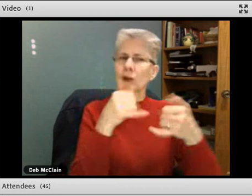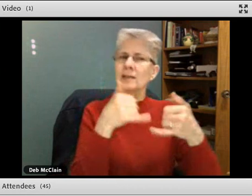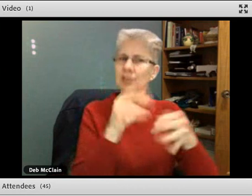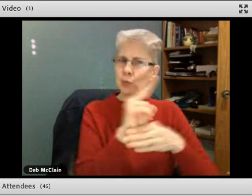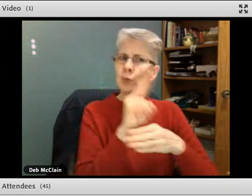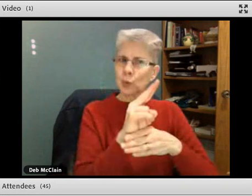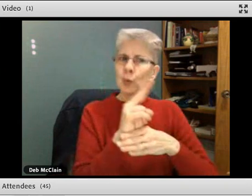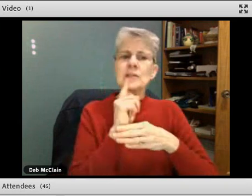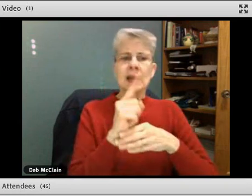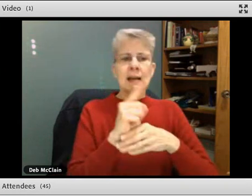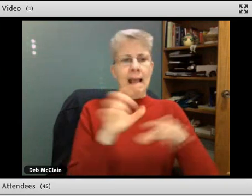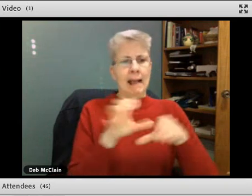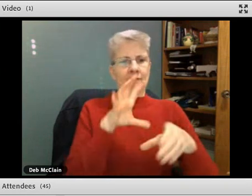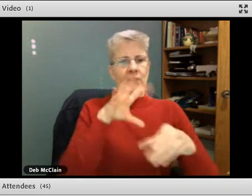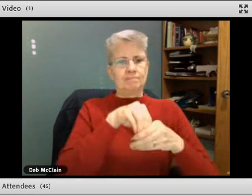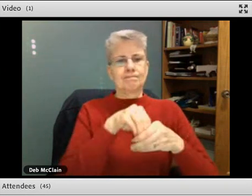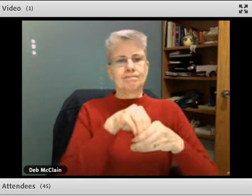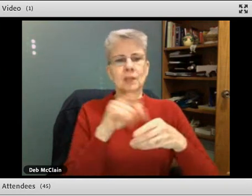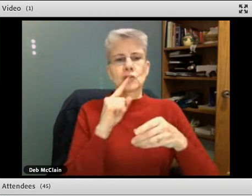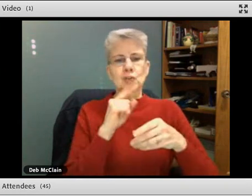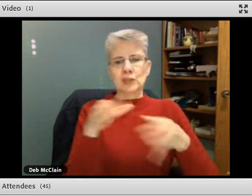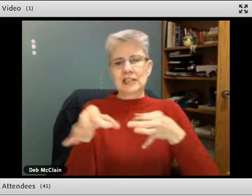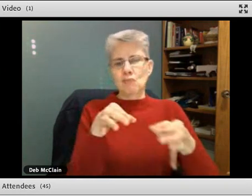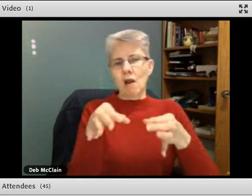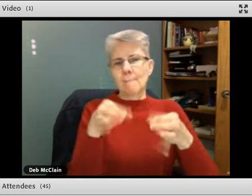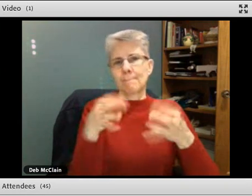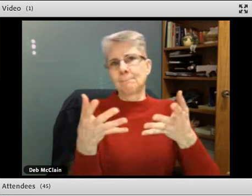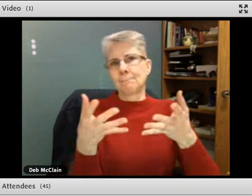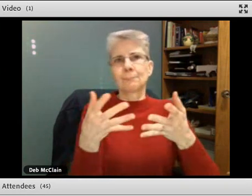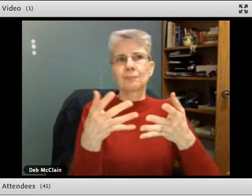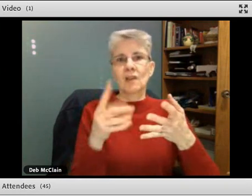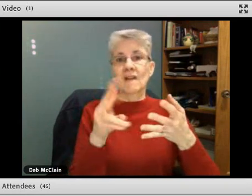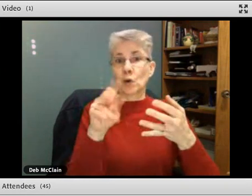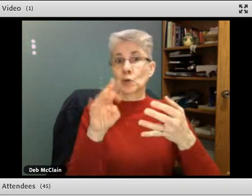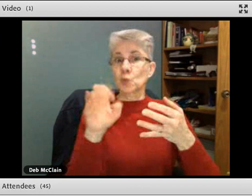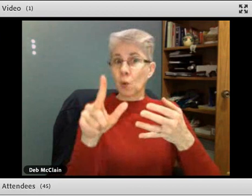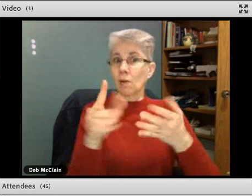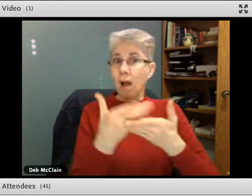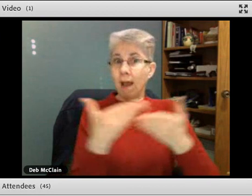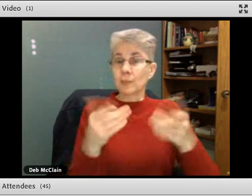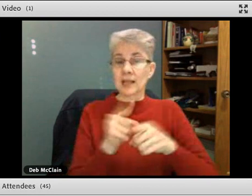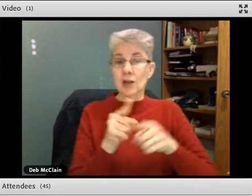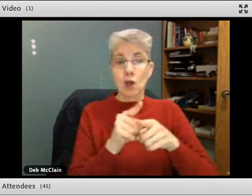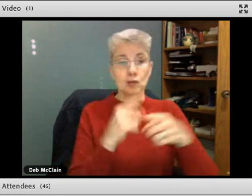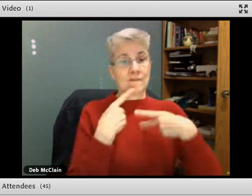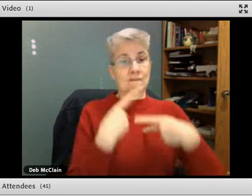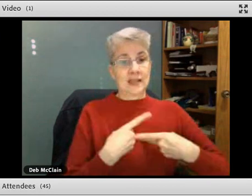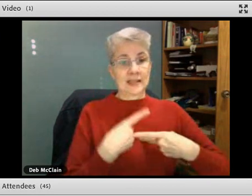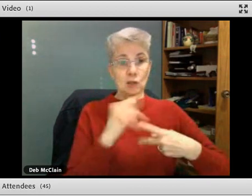to describe virtual items, as well as physical items. This record, of course, is for a book,